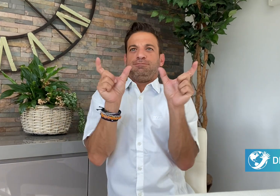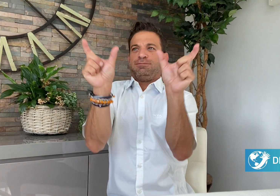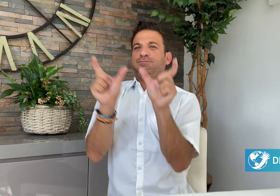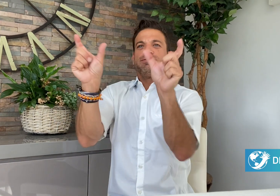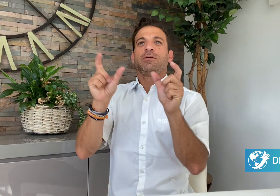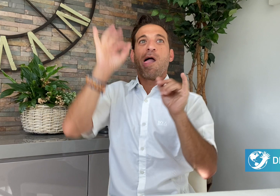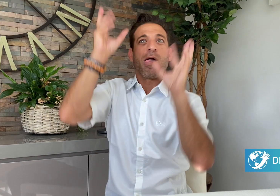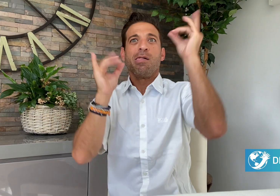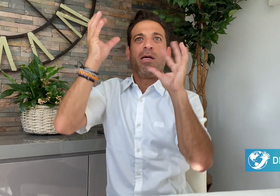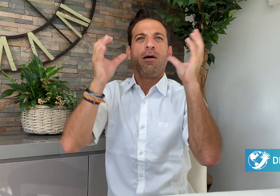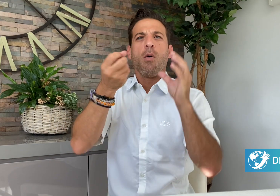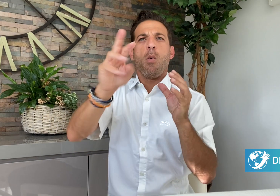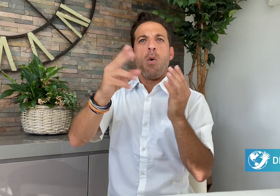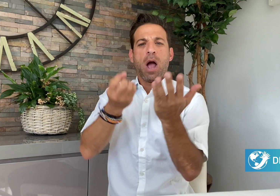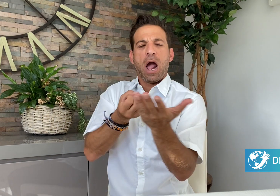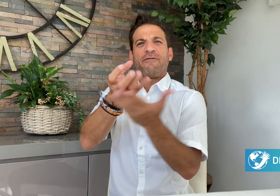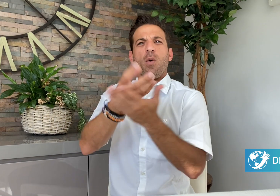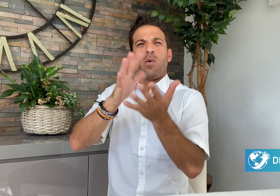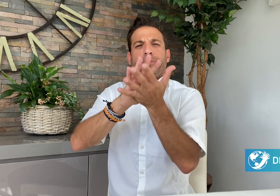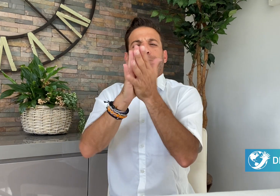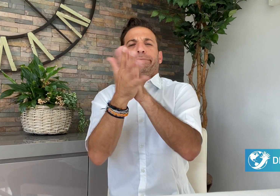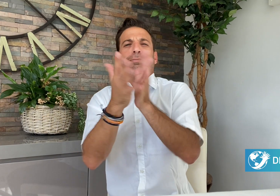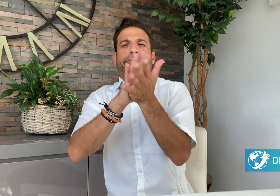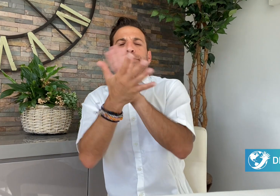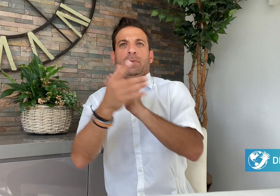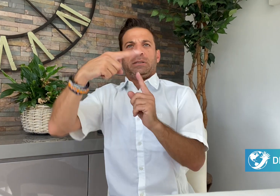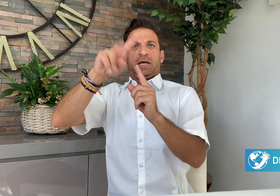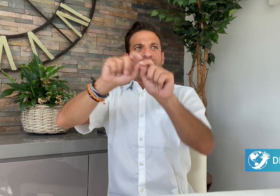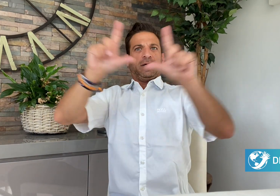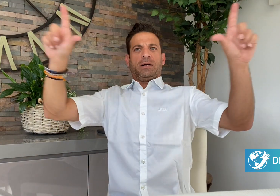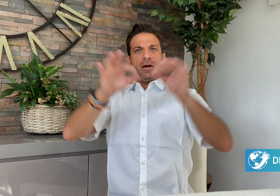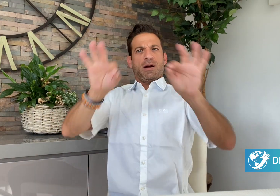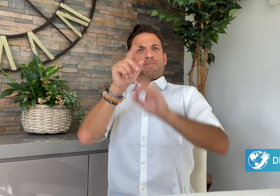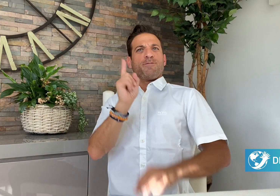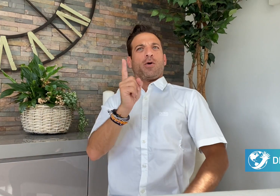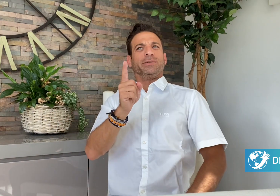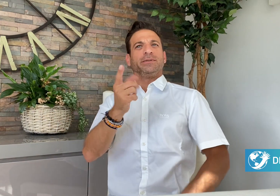from appearing on TV, but also improve the quality